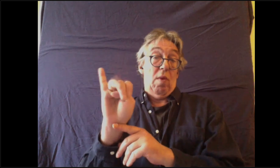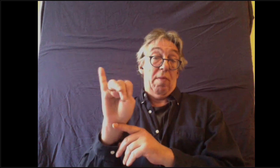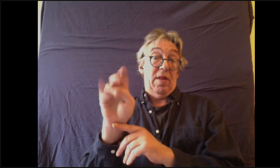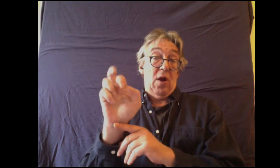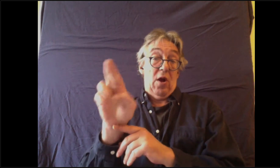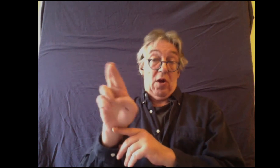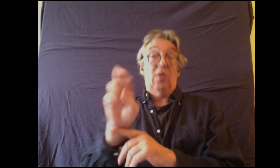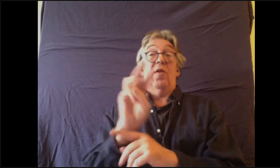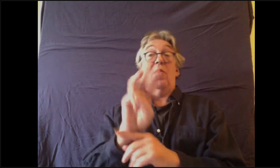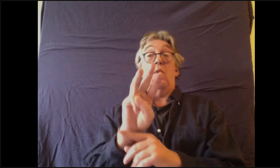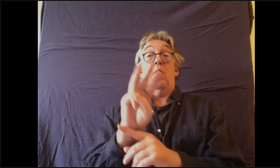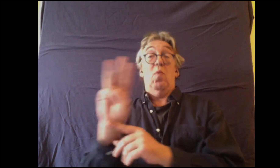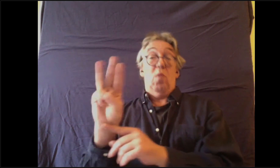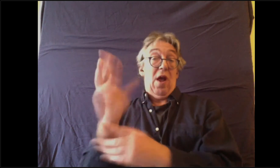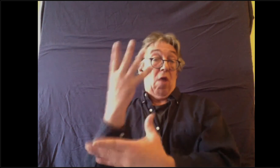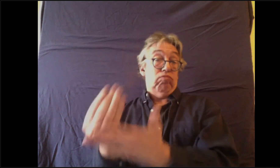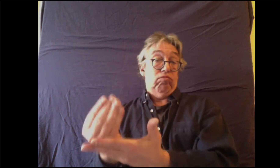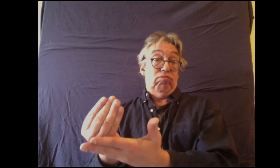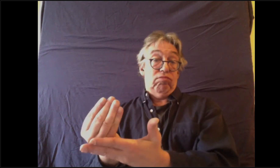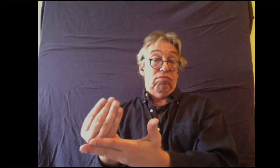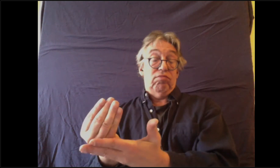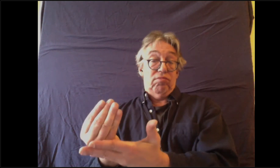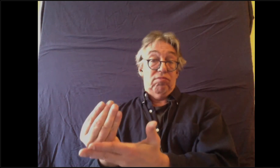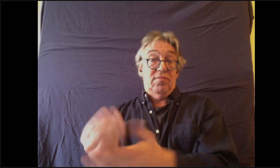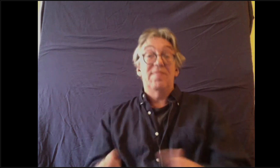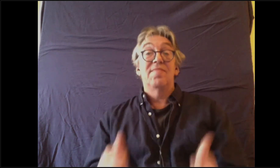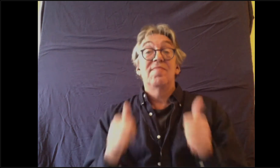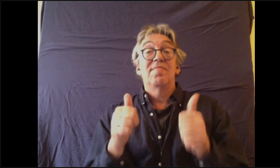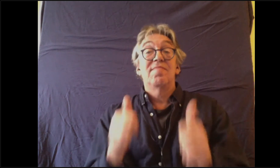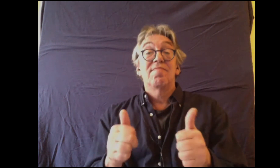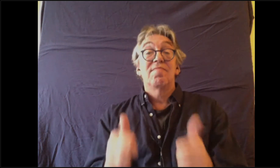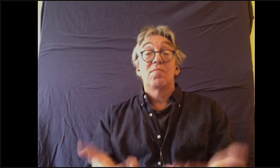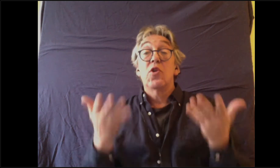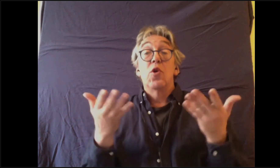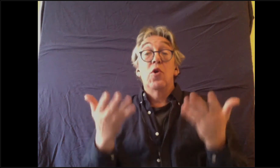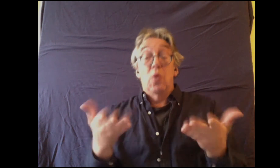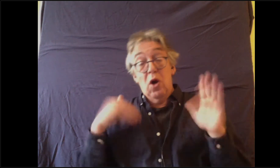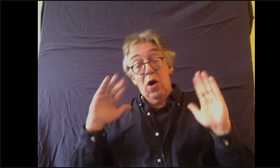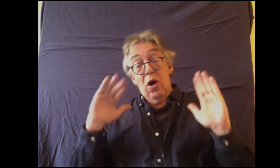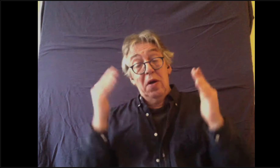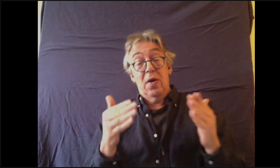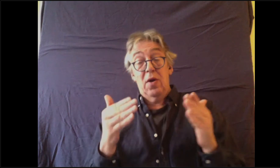But today we'll focus on the role of DPOs in international cooperation.